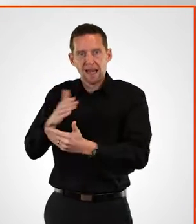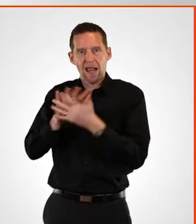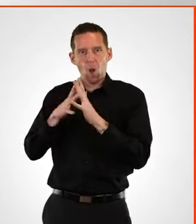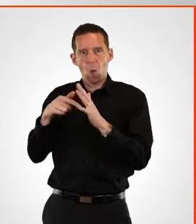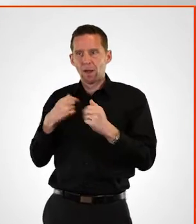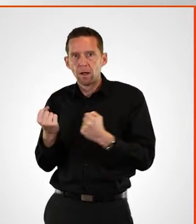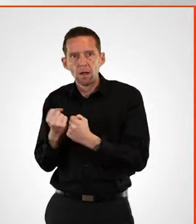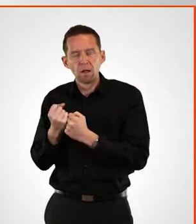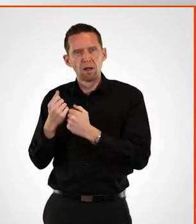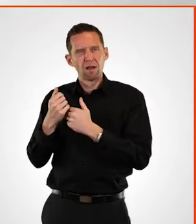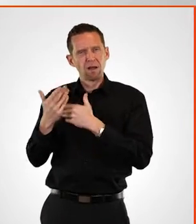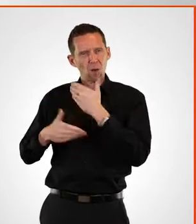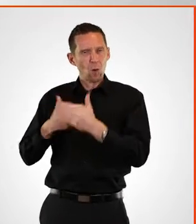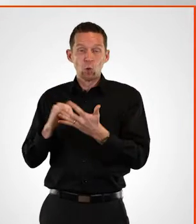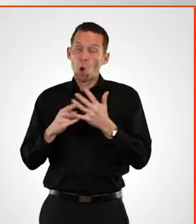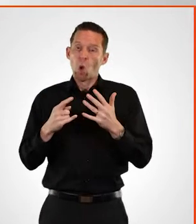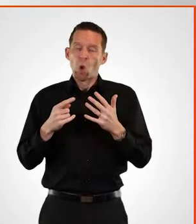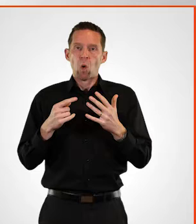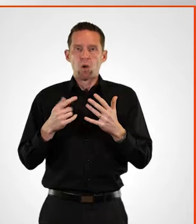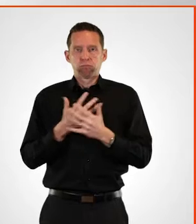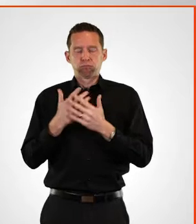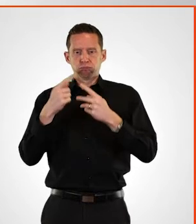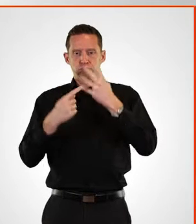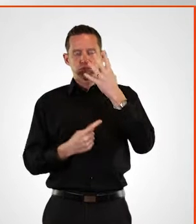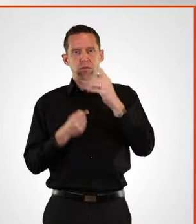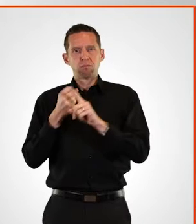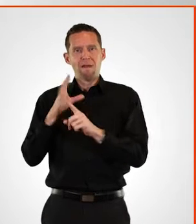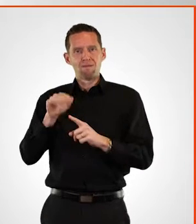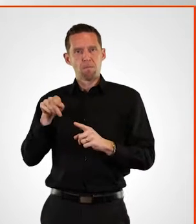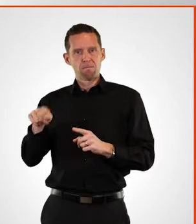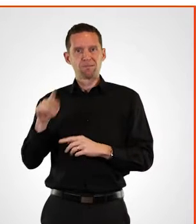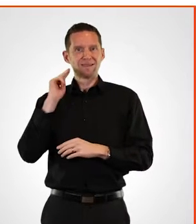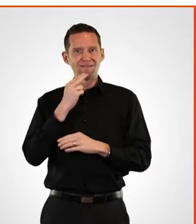And so we just have a lot of students who have additional disabilities.